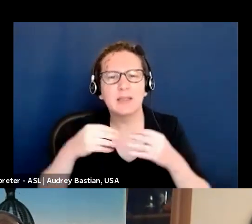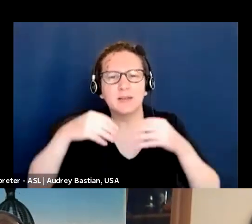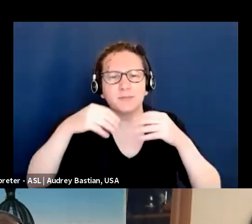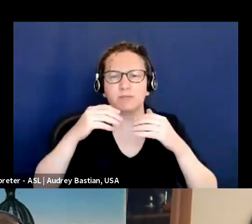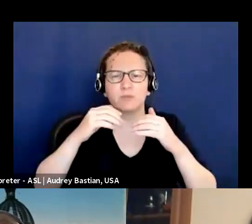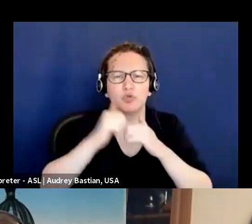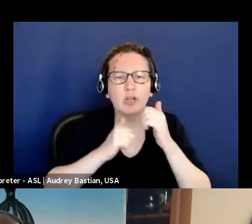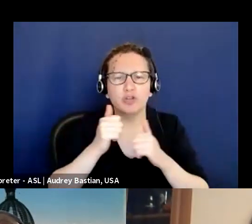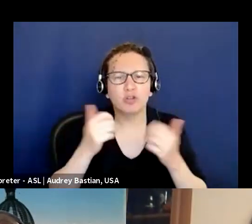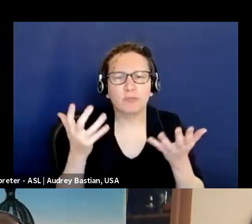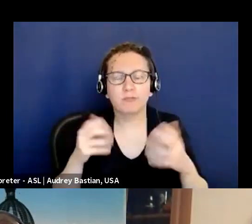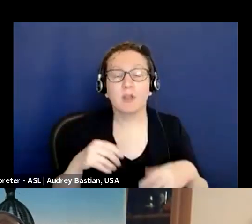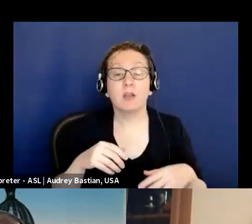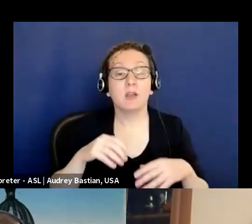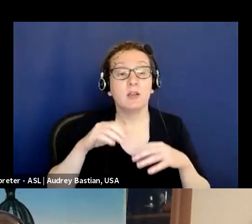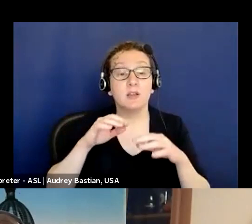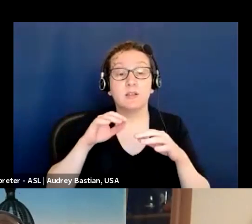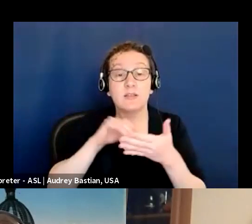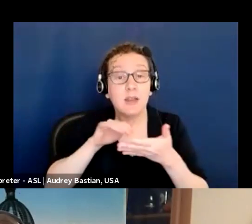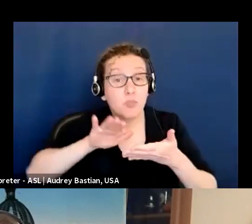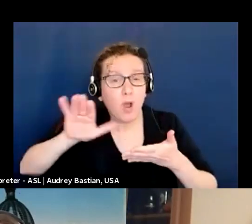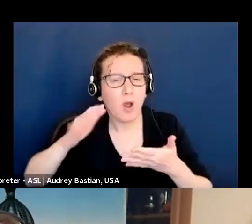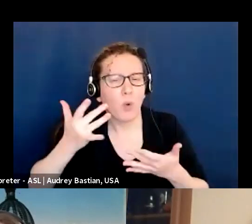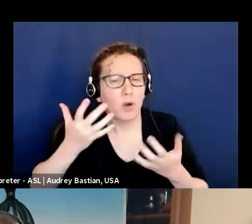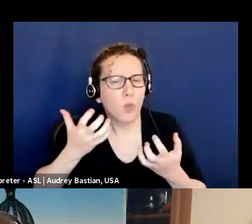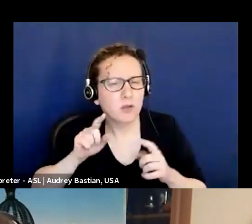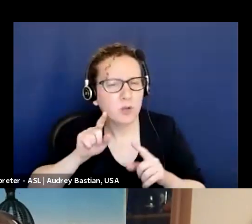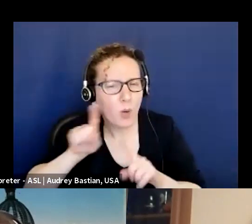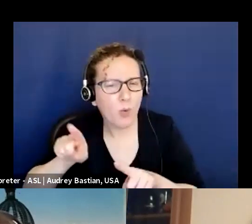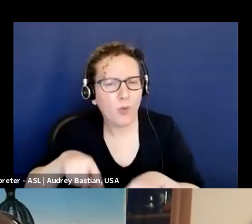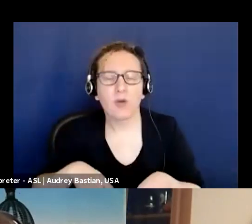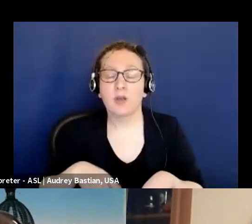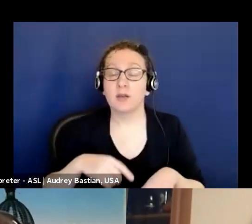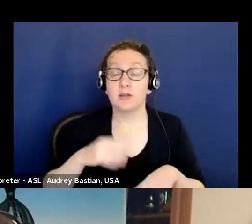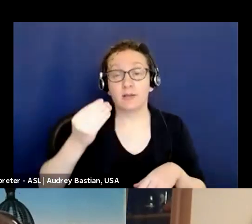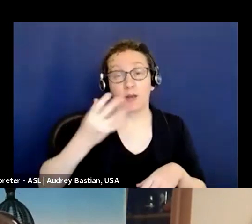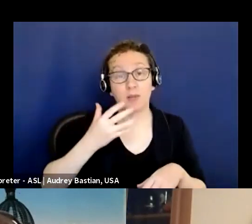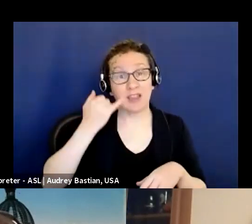study abroad? Tell us about a time when you had to face a non-academic failure.